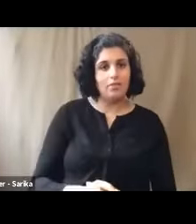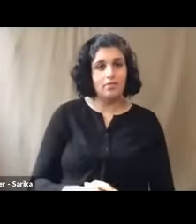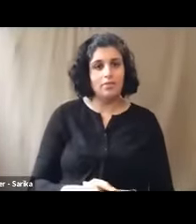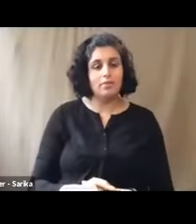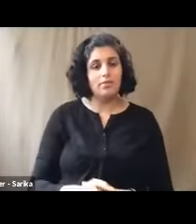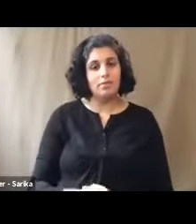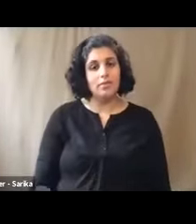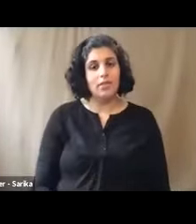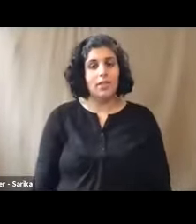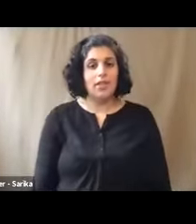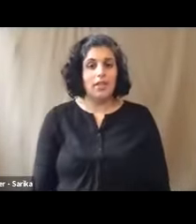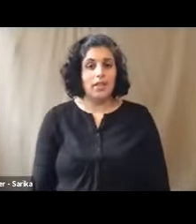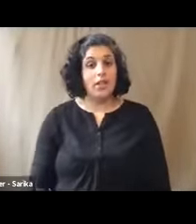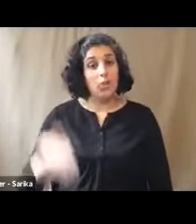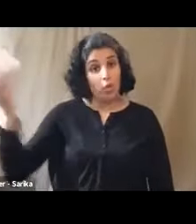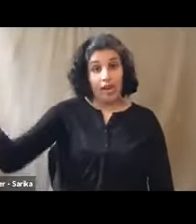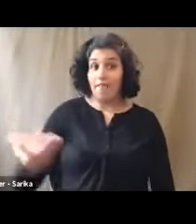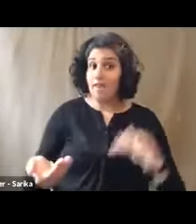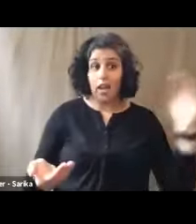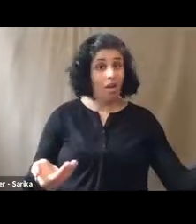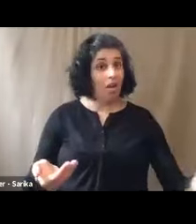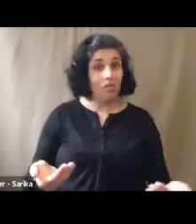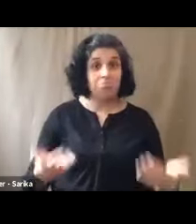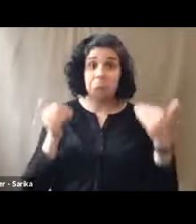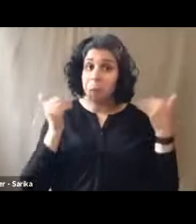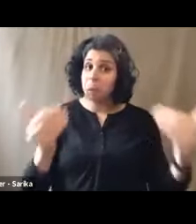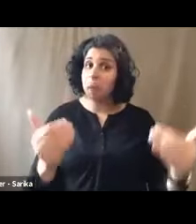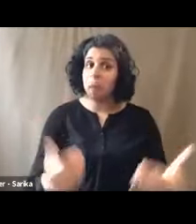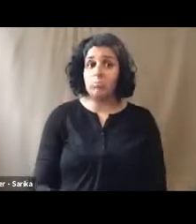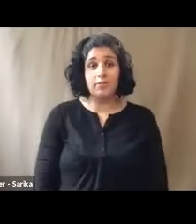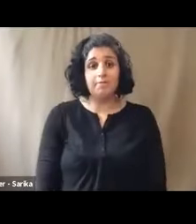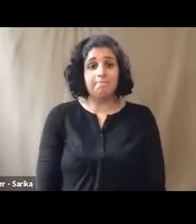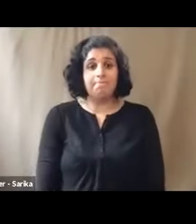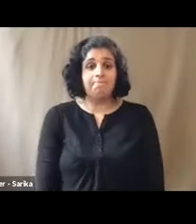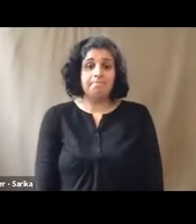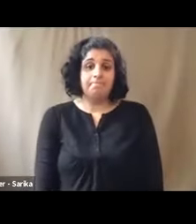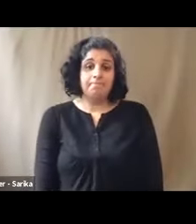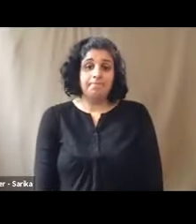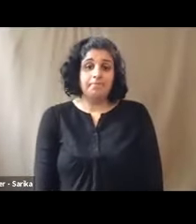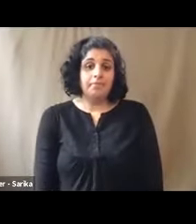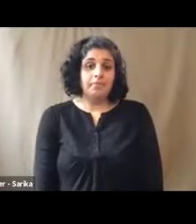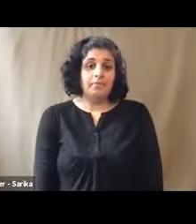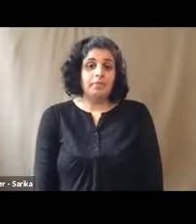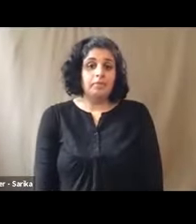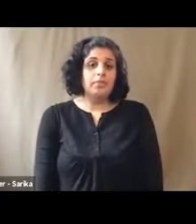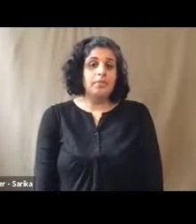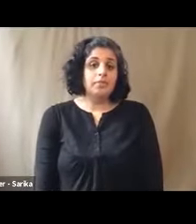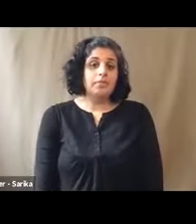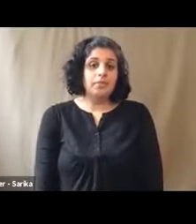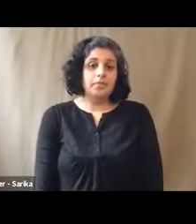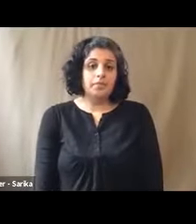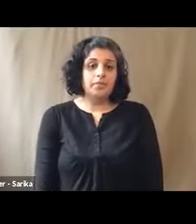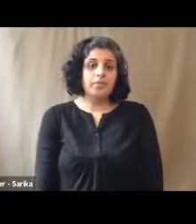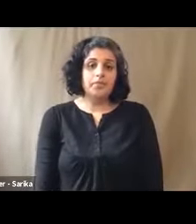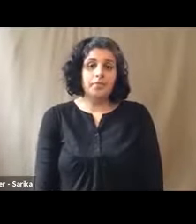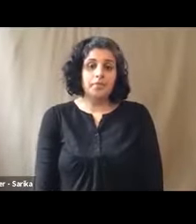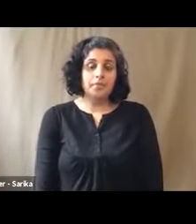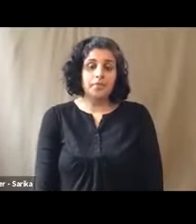Invite others if you'd like.